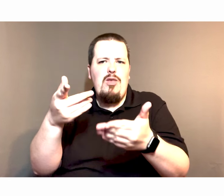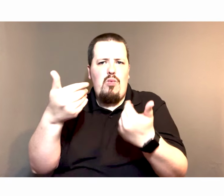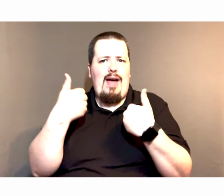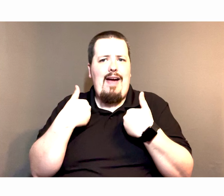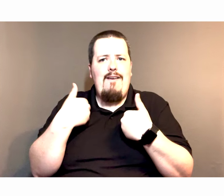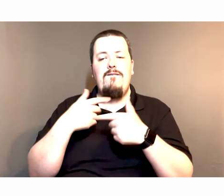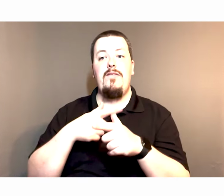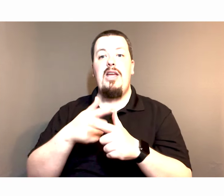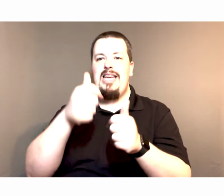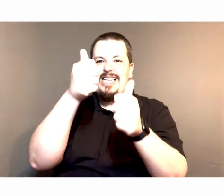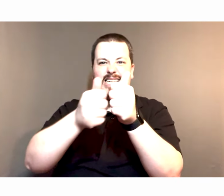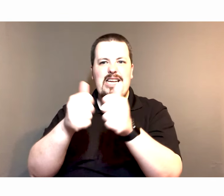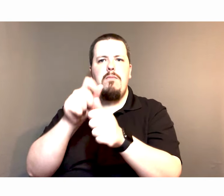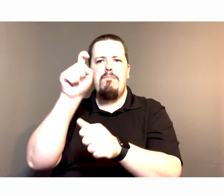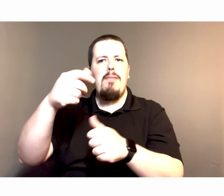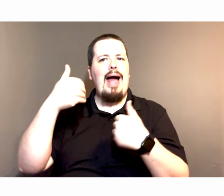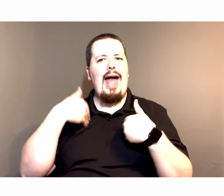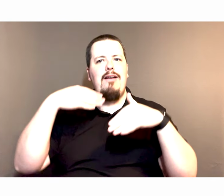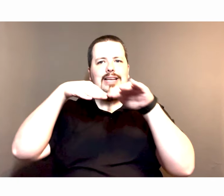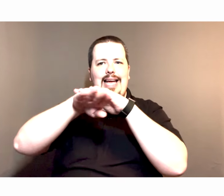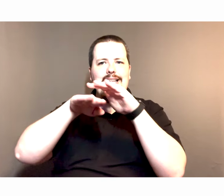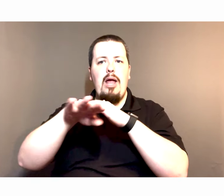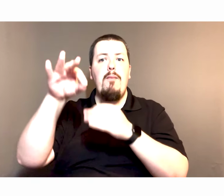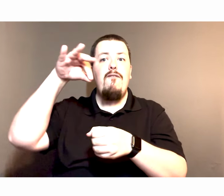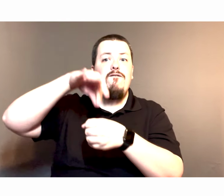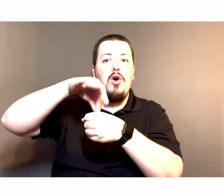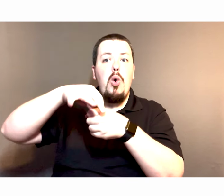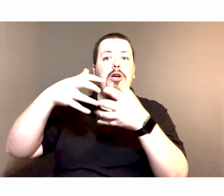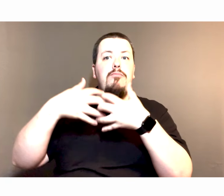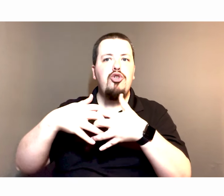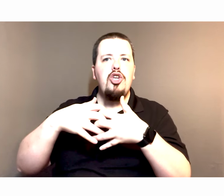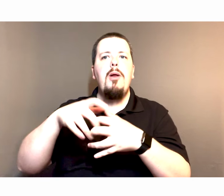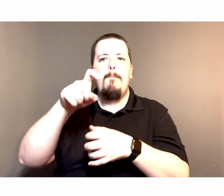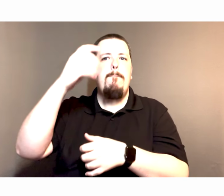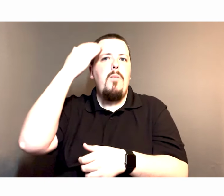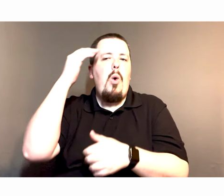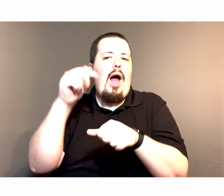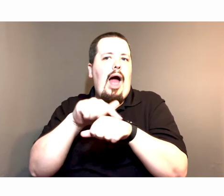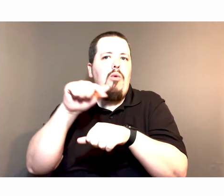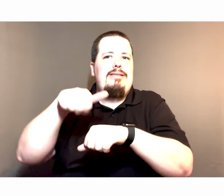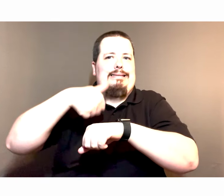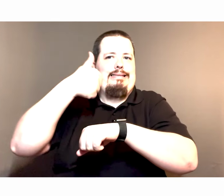Every polling place must have accessible voting machines, poll workers must know how to set them up and use them.